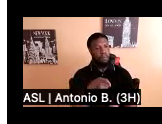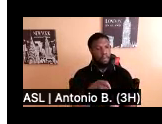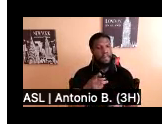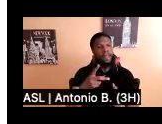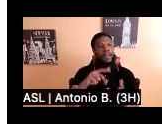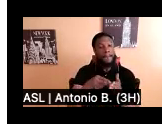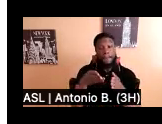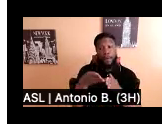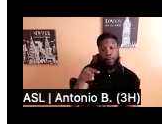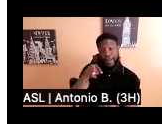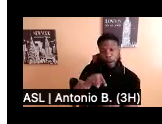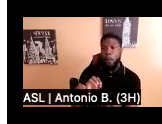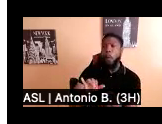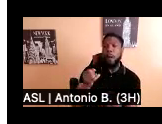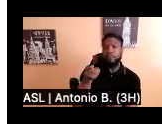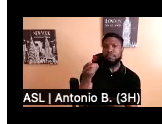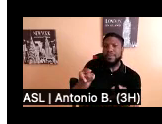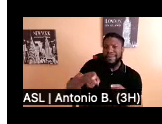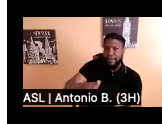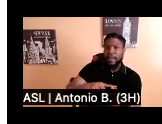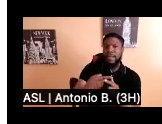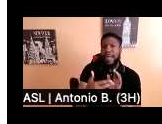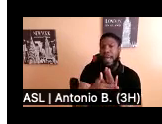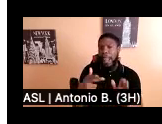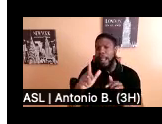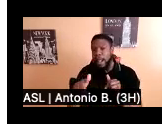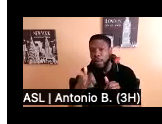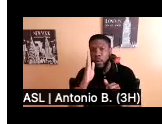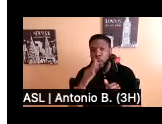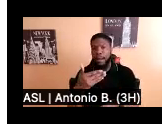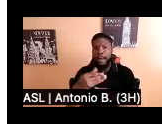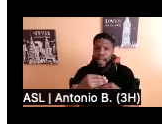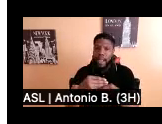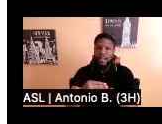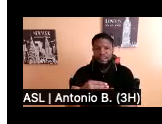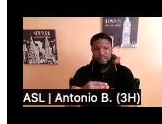and then the highlights themselves will later say, "You could be more precise here," without actually